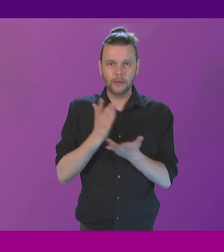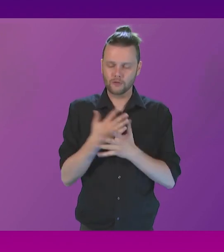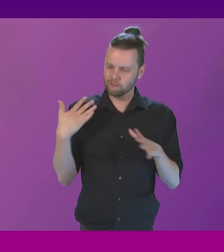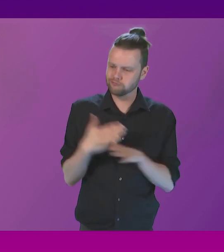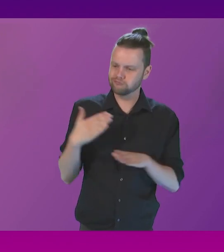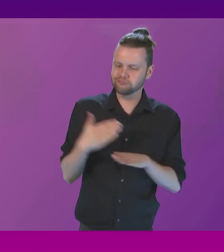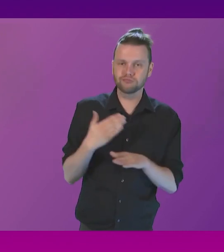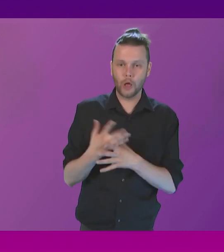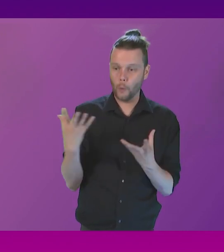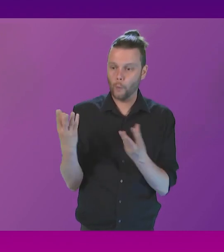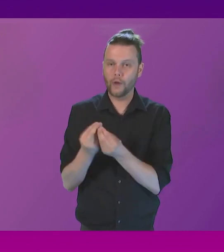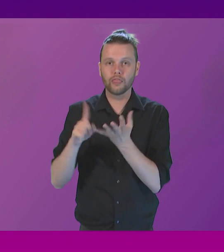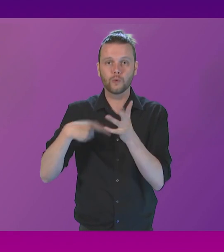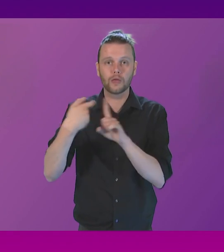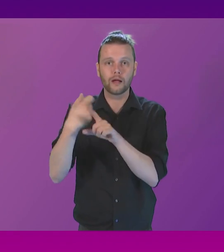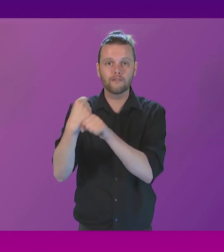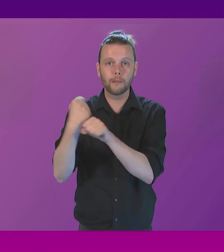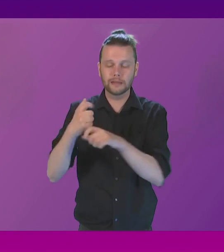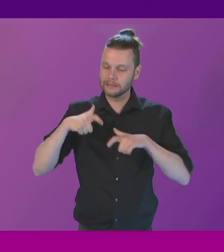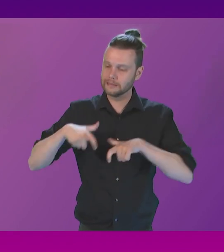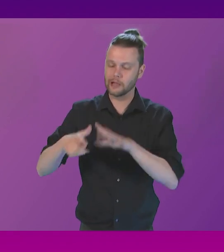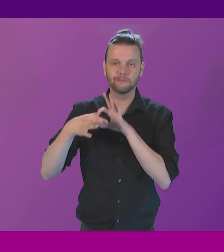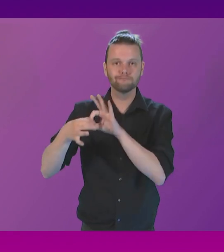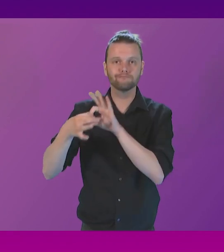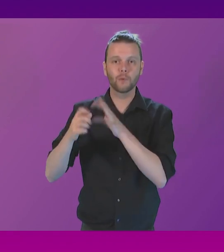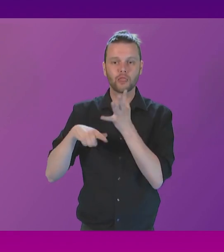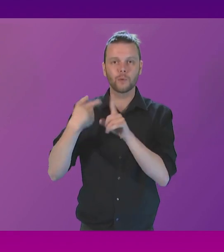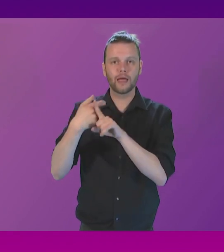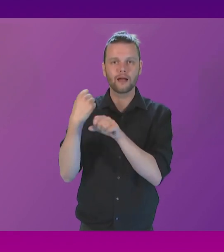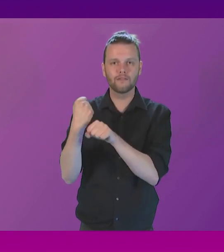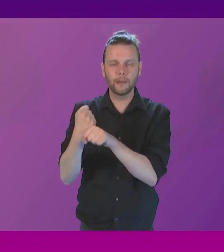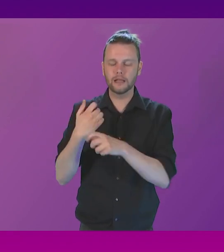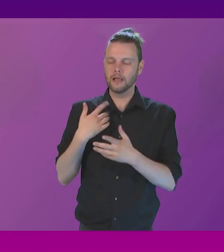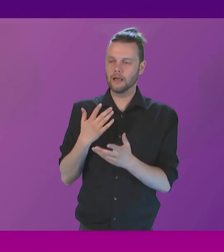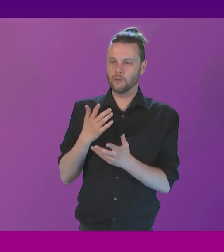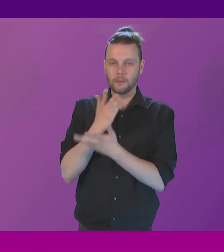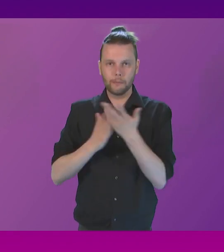with and engage the United Kingdom Government. That is important in ensuring that we have a